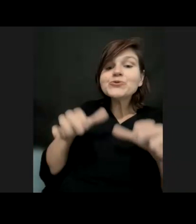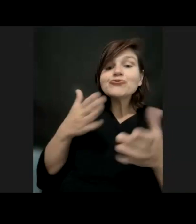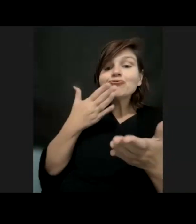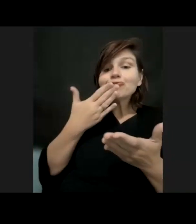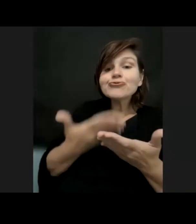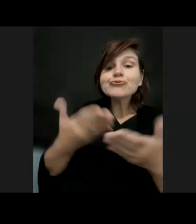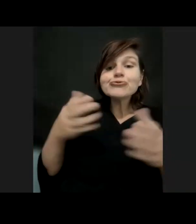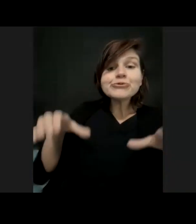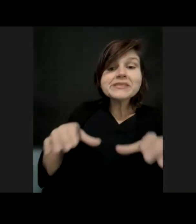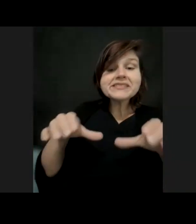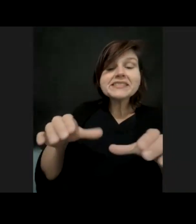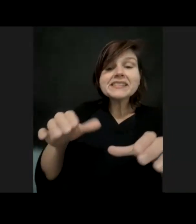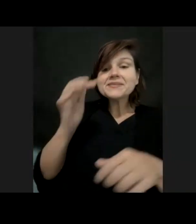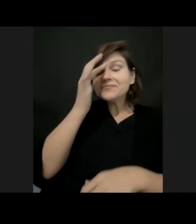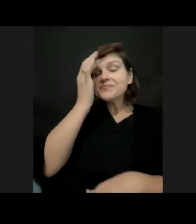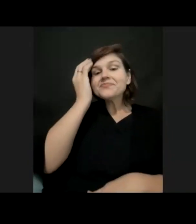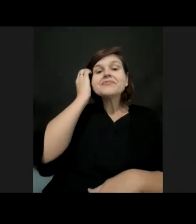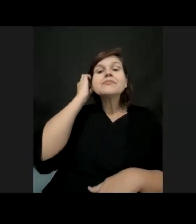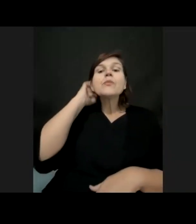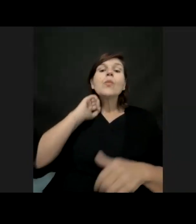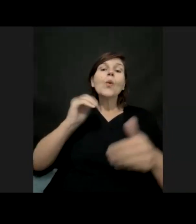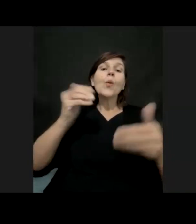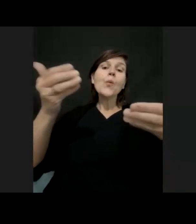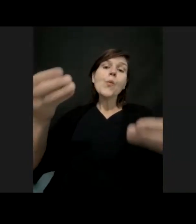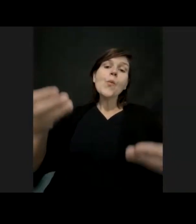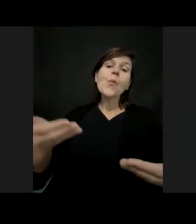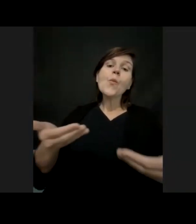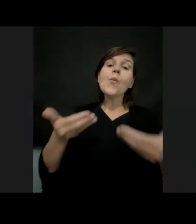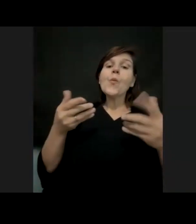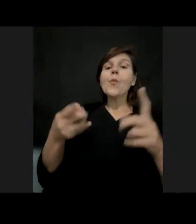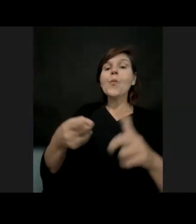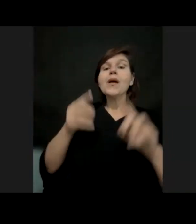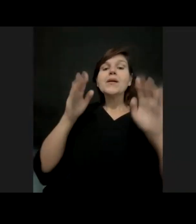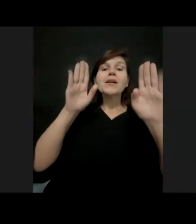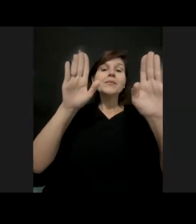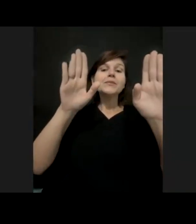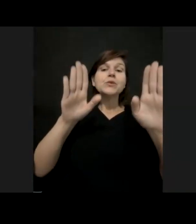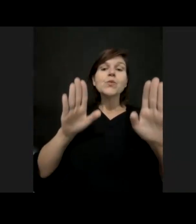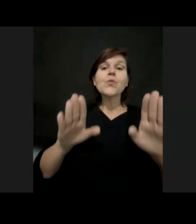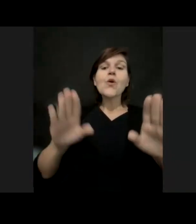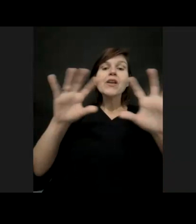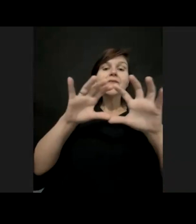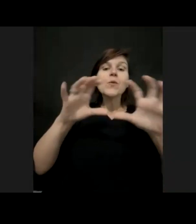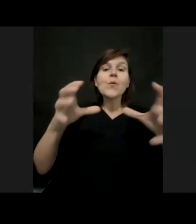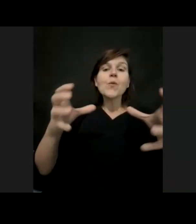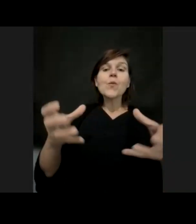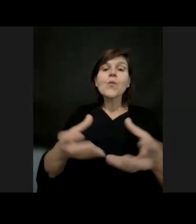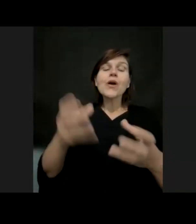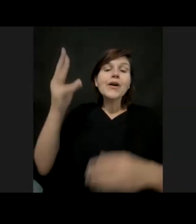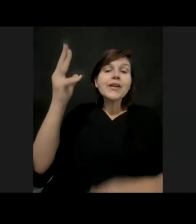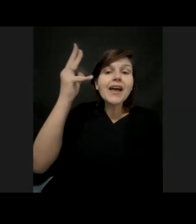∂ ∂ Welcome to the Wonderful World of Marvin. He's such a character.